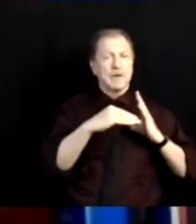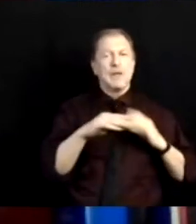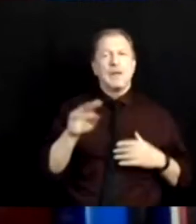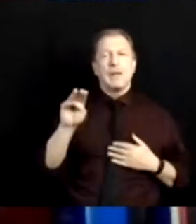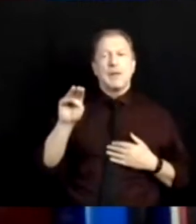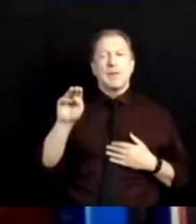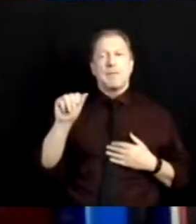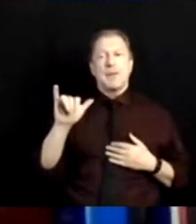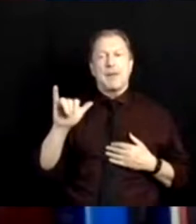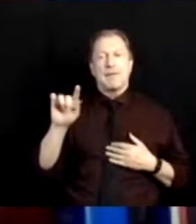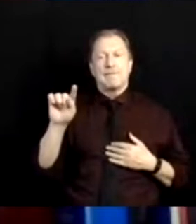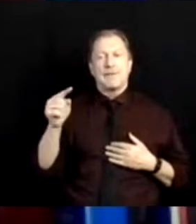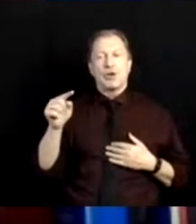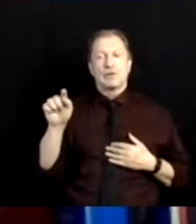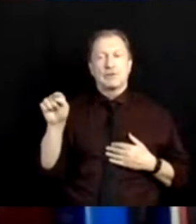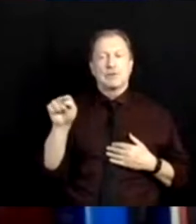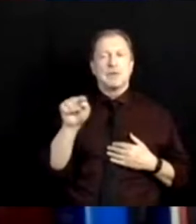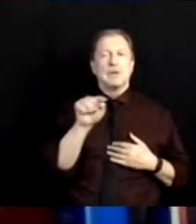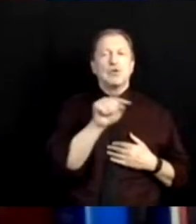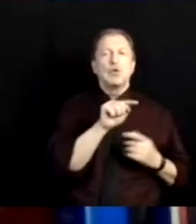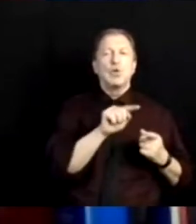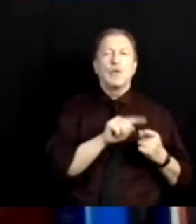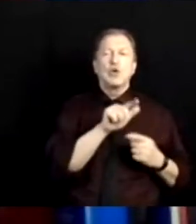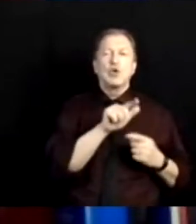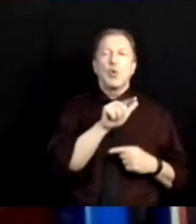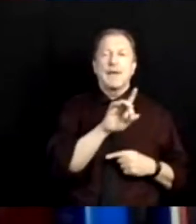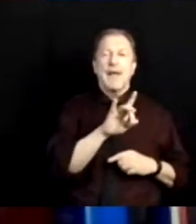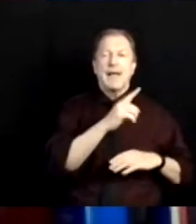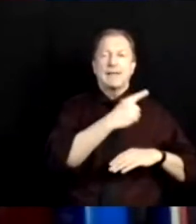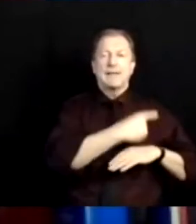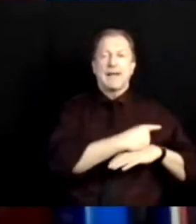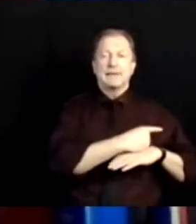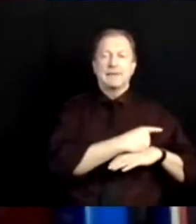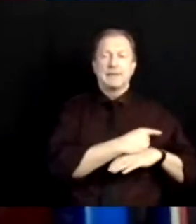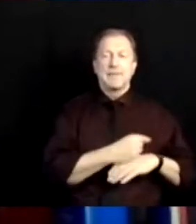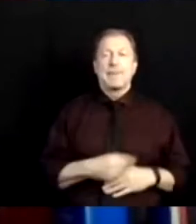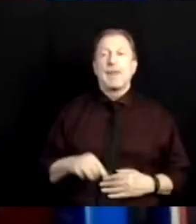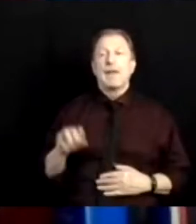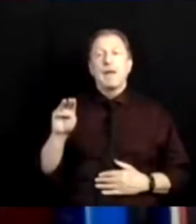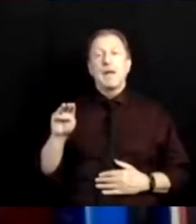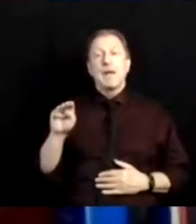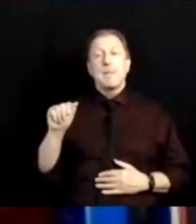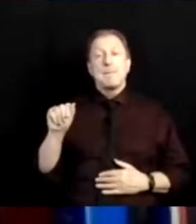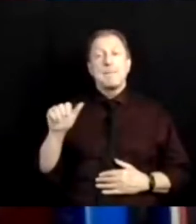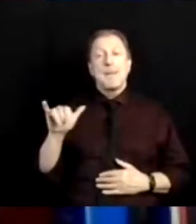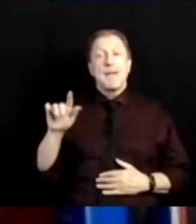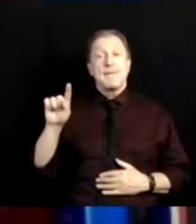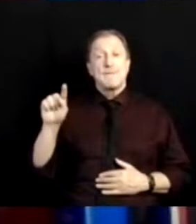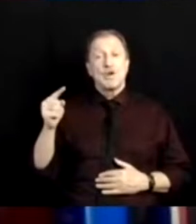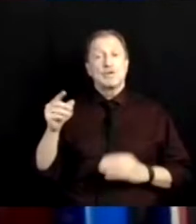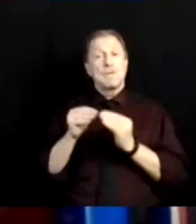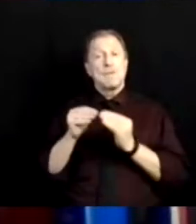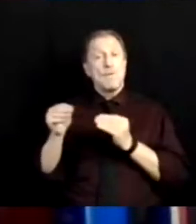MAY 1 AS A START DATE, REMEMBER, WE CHANGED A LOT IN OUR STAY-AT-HOME ORDER ON MAY 1.